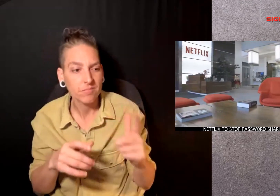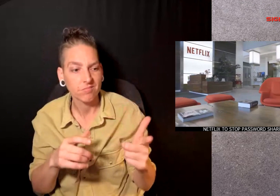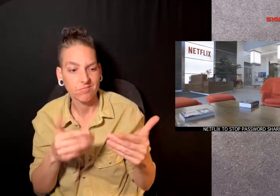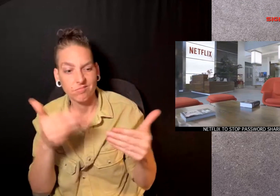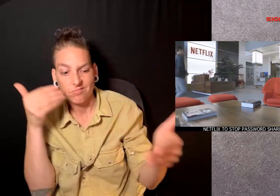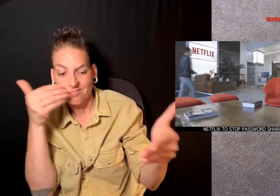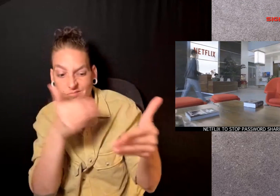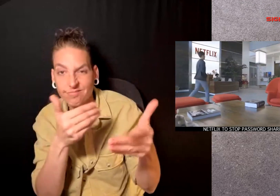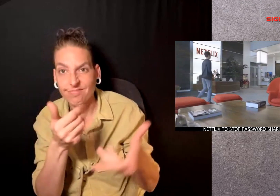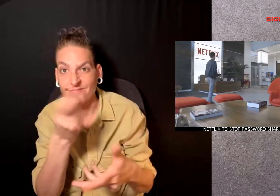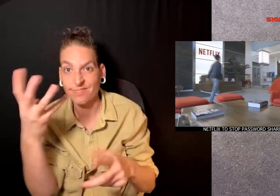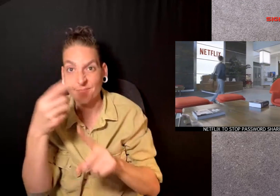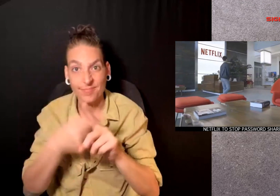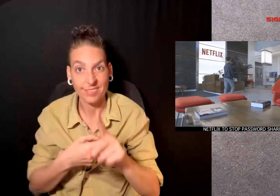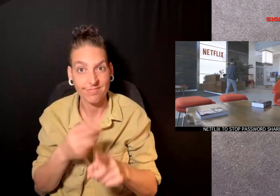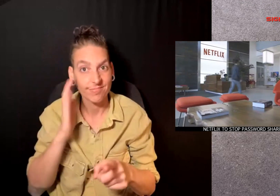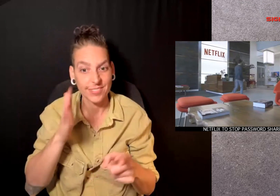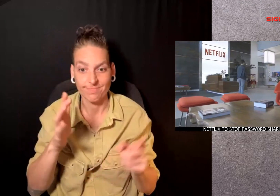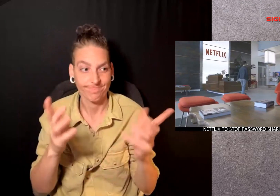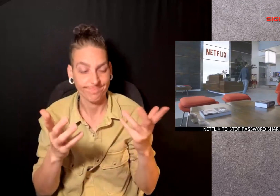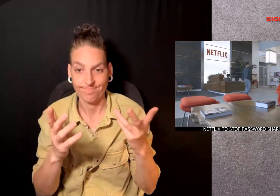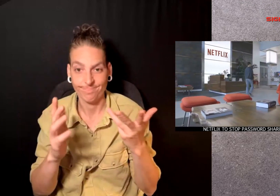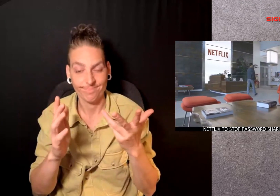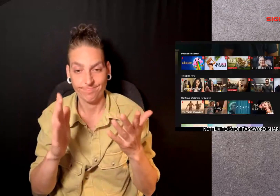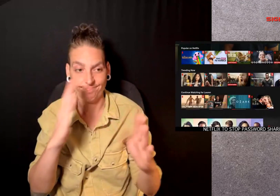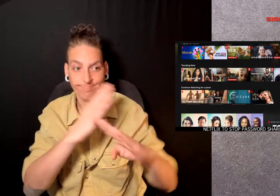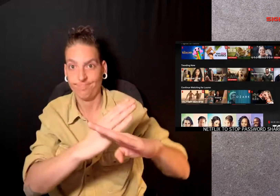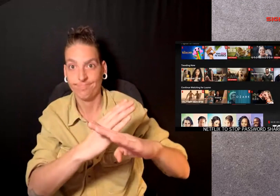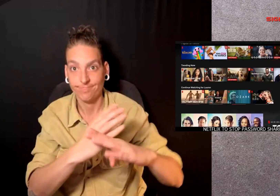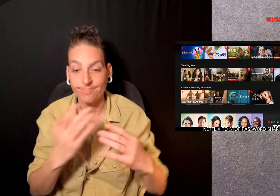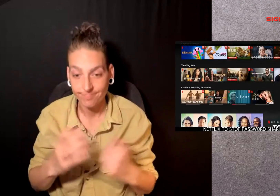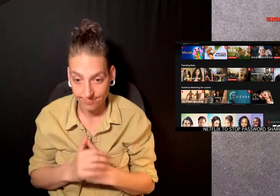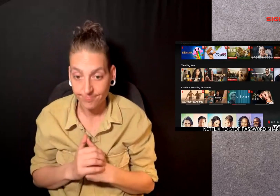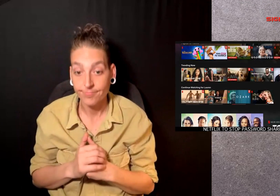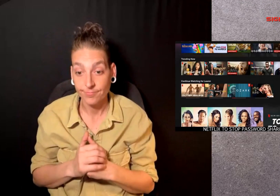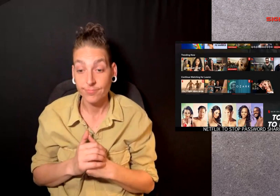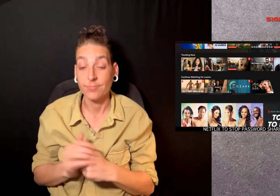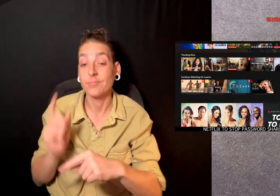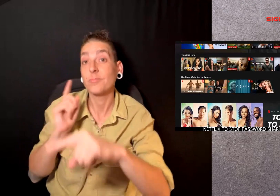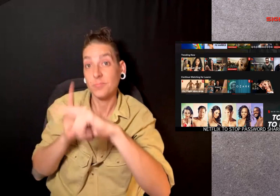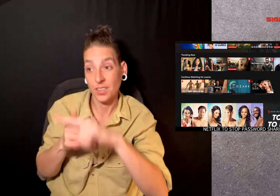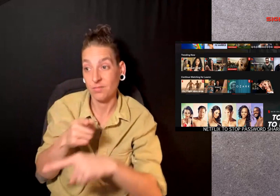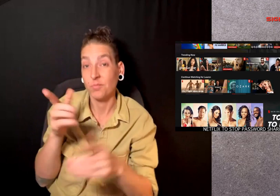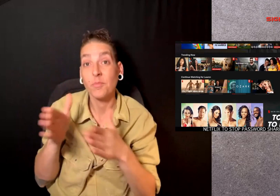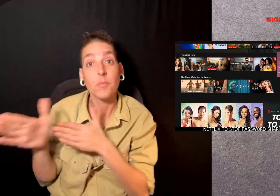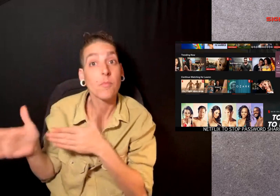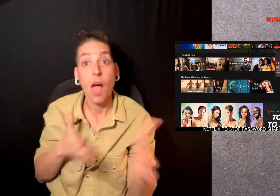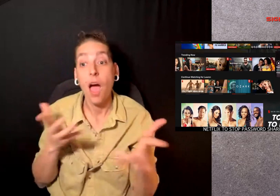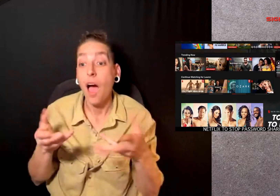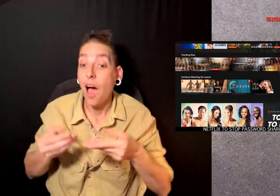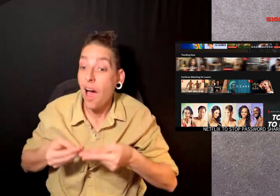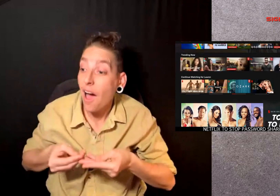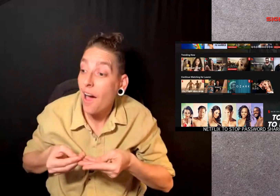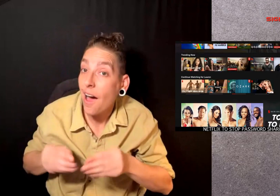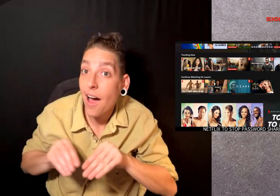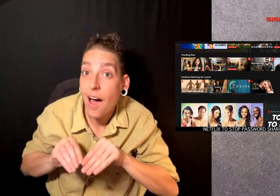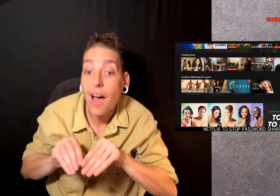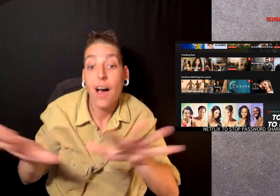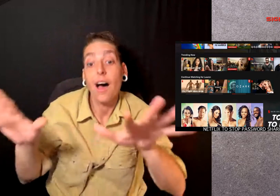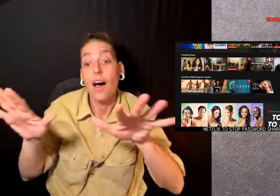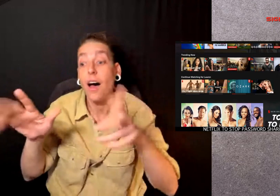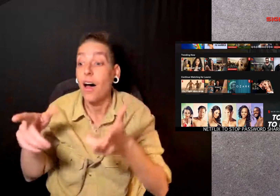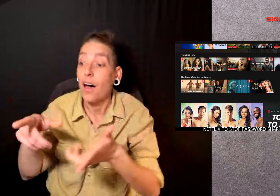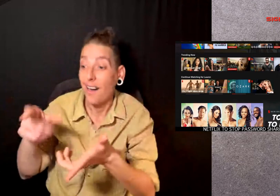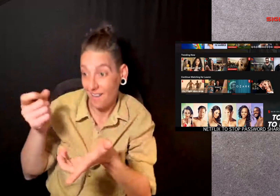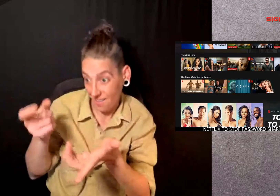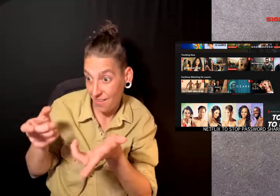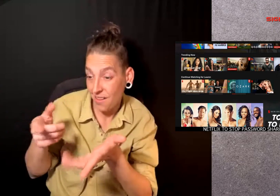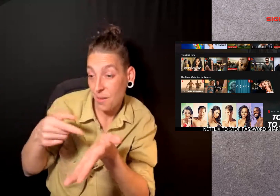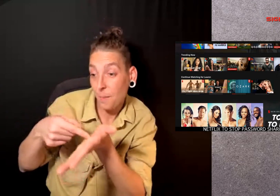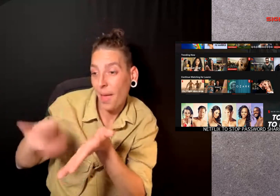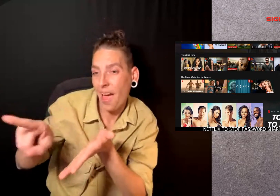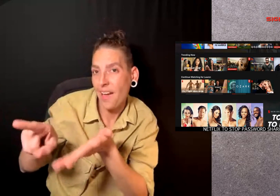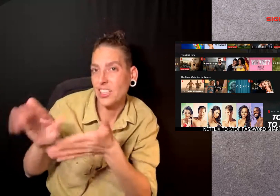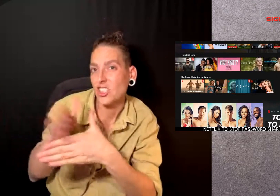household in the coming months and it plans to roll out a paid sharing plan